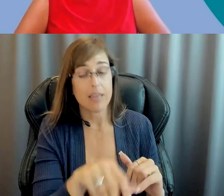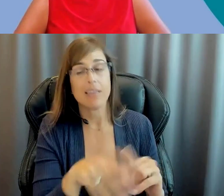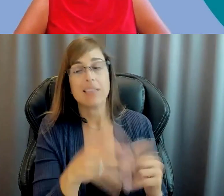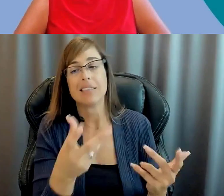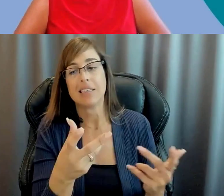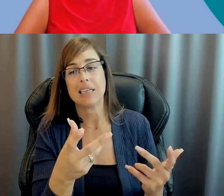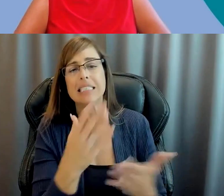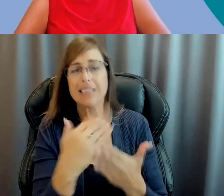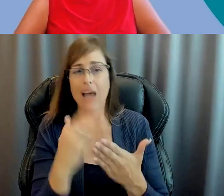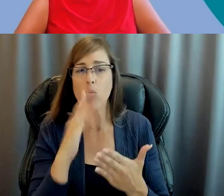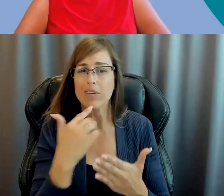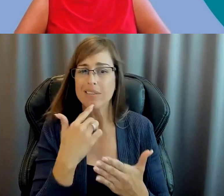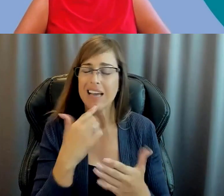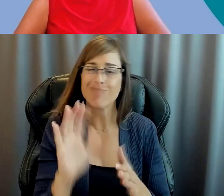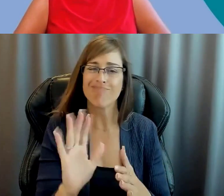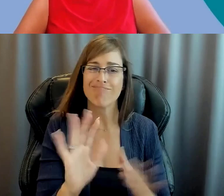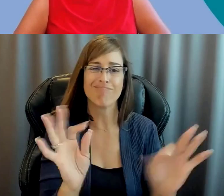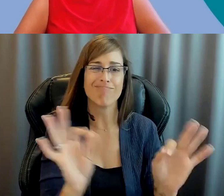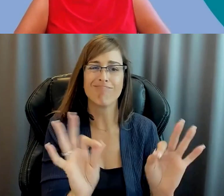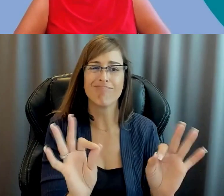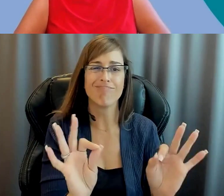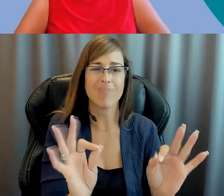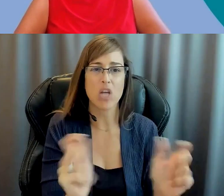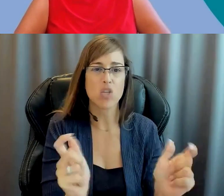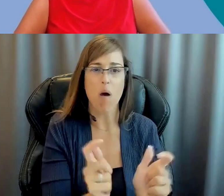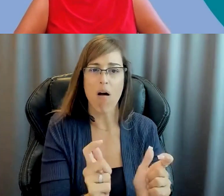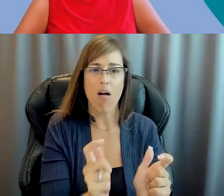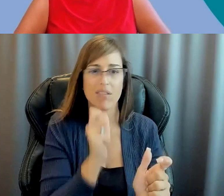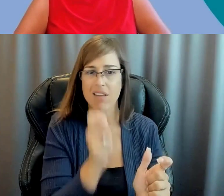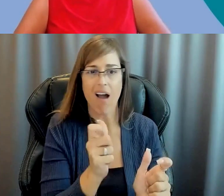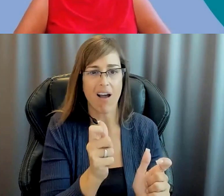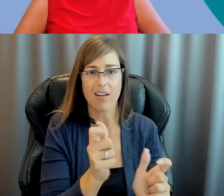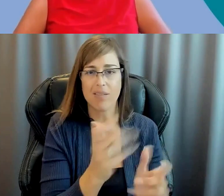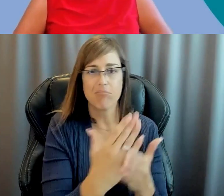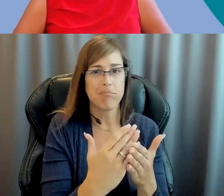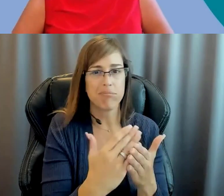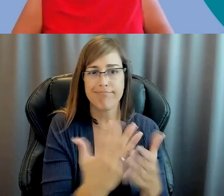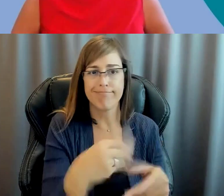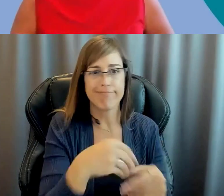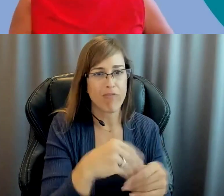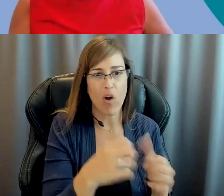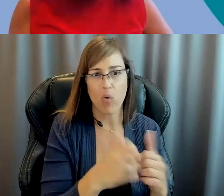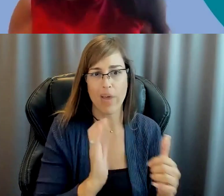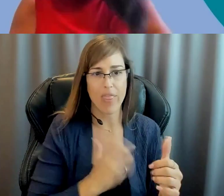"Oh, that's just a very small piece that didn't really play a part in our decision to fund the grant,"